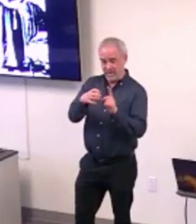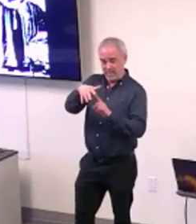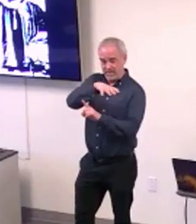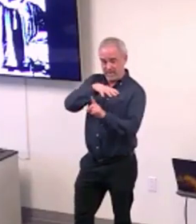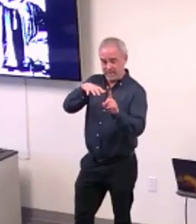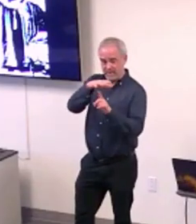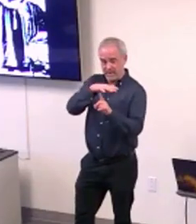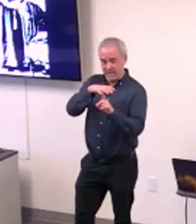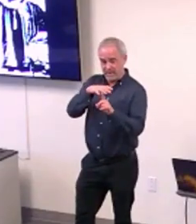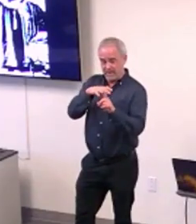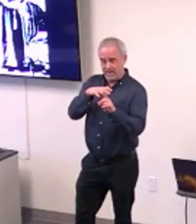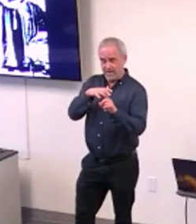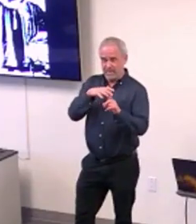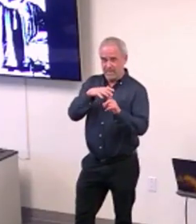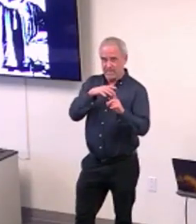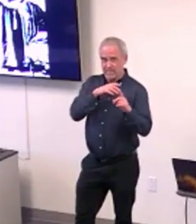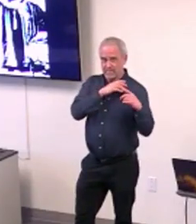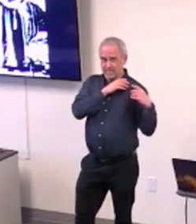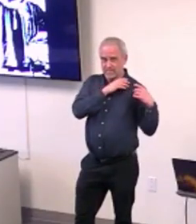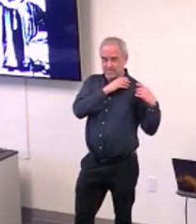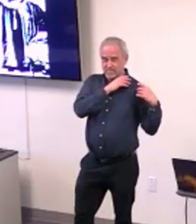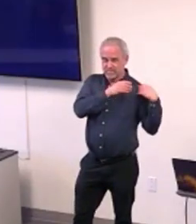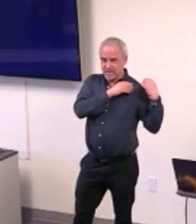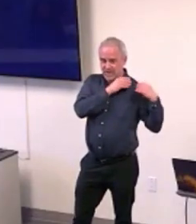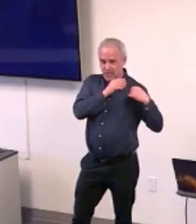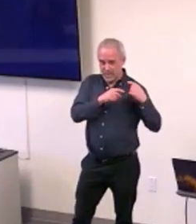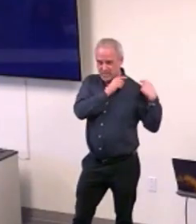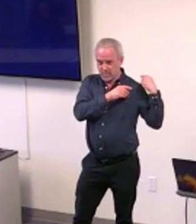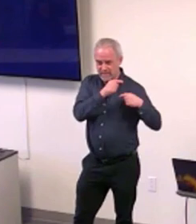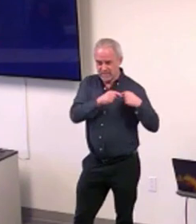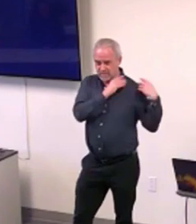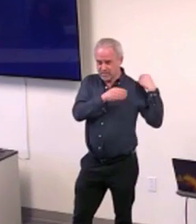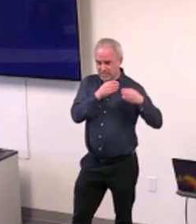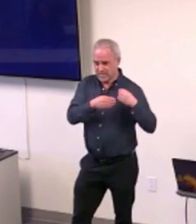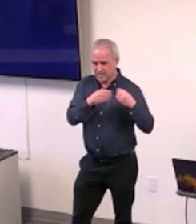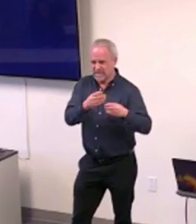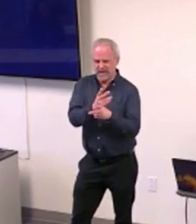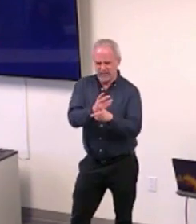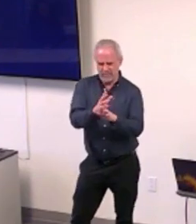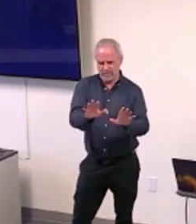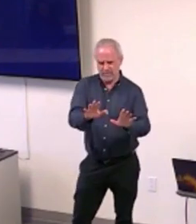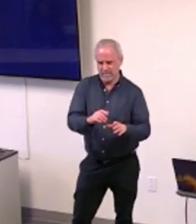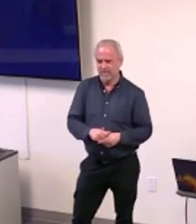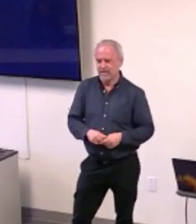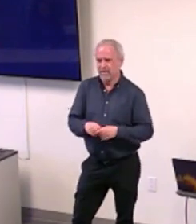And biological responses to the same. That you're careful about these things.